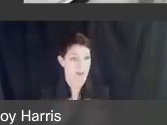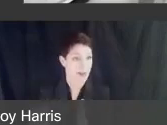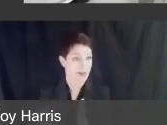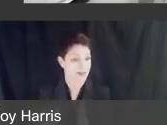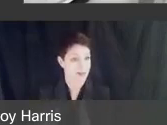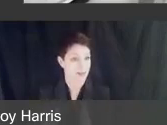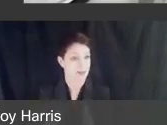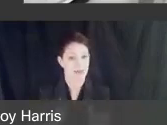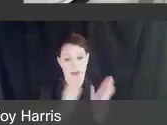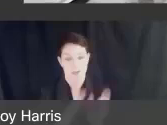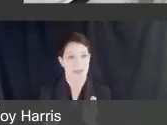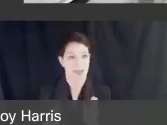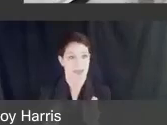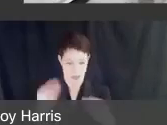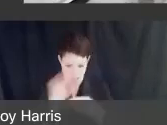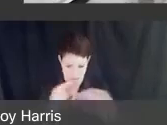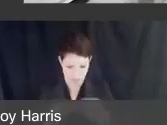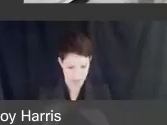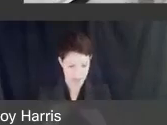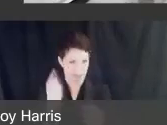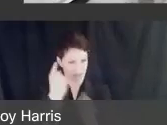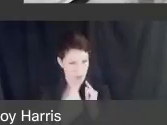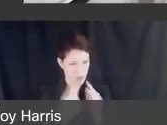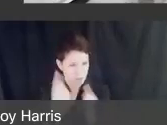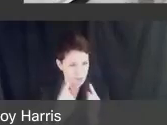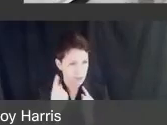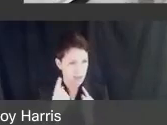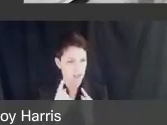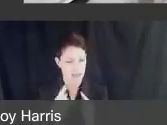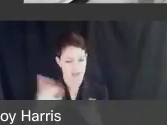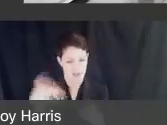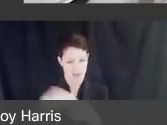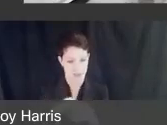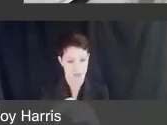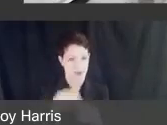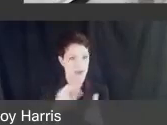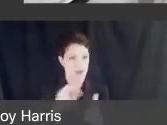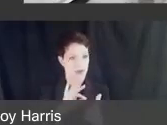thoughtfully, they take into account the needs of all community members in our communities,